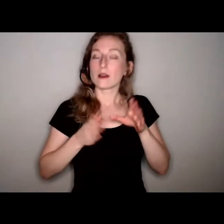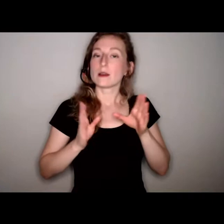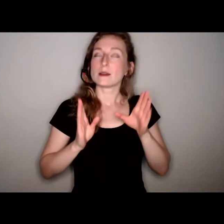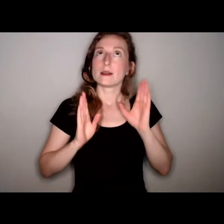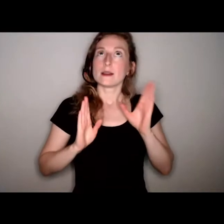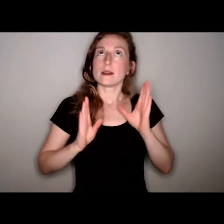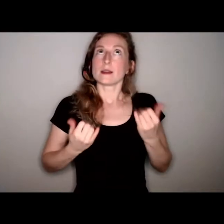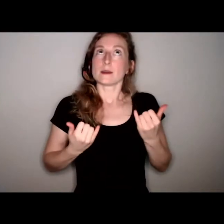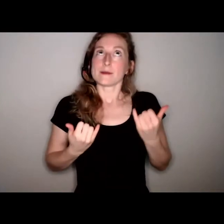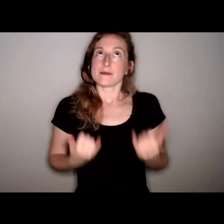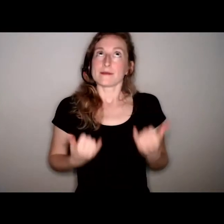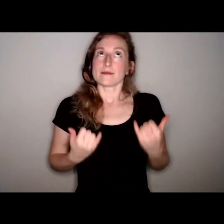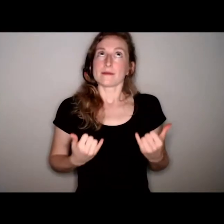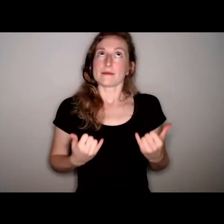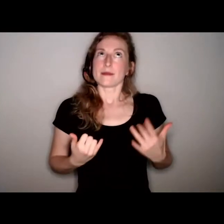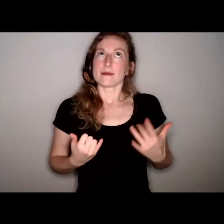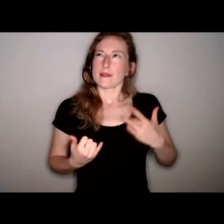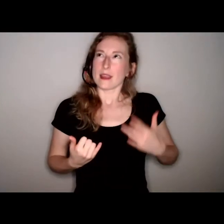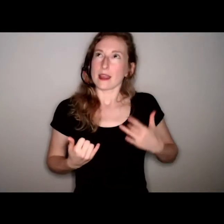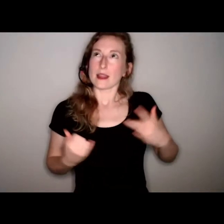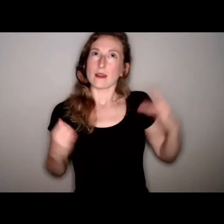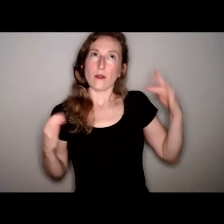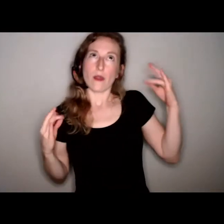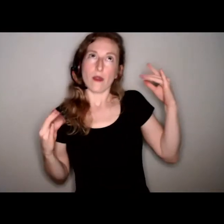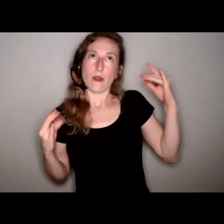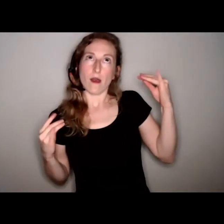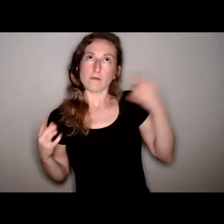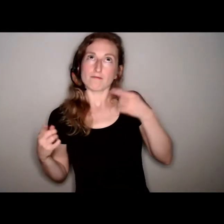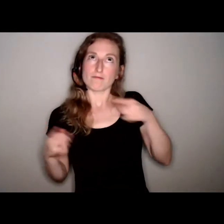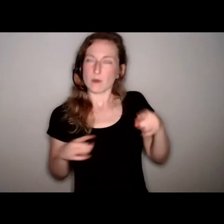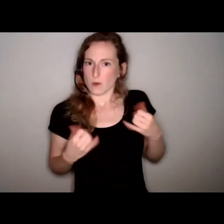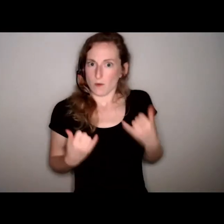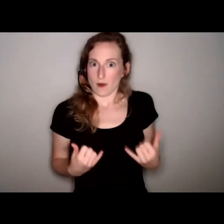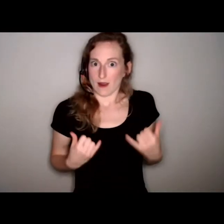and feelings. Get into a comfortable position.